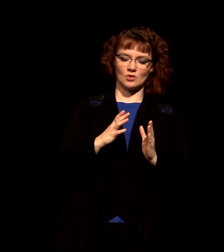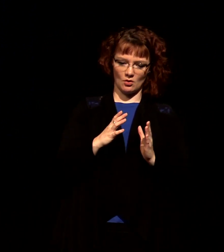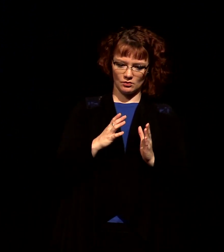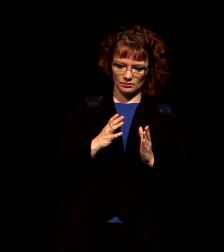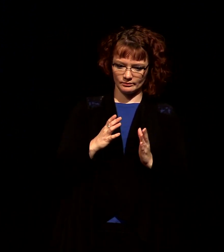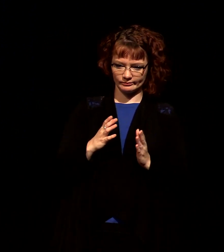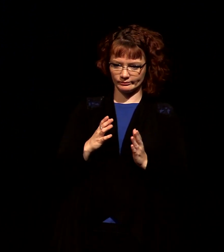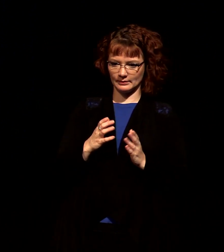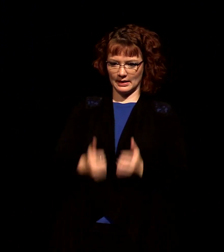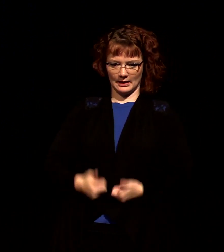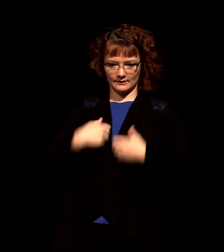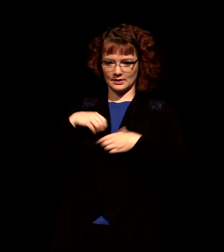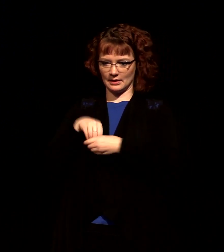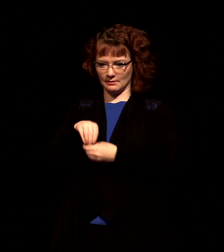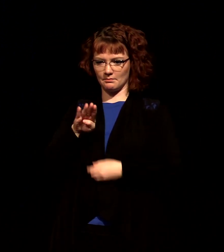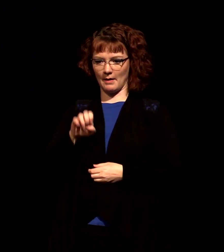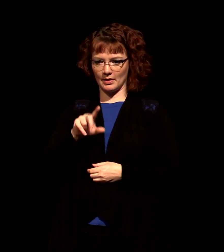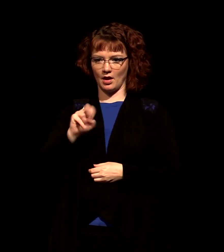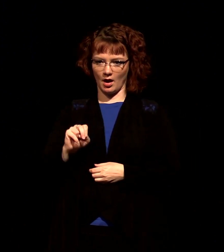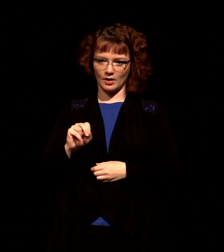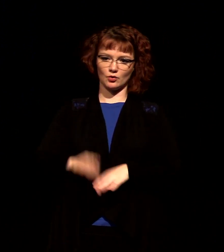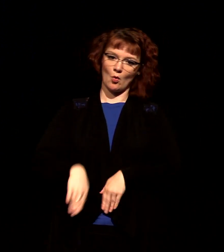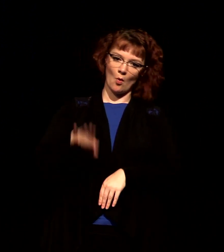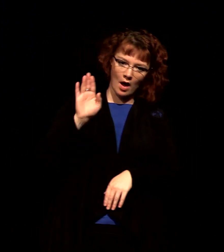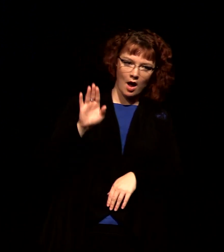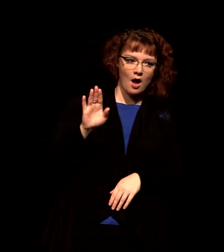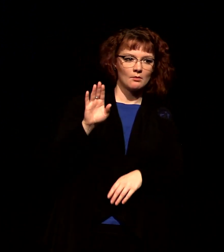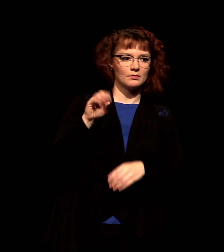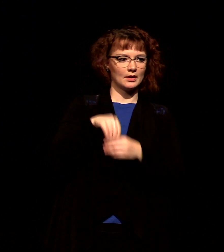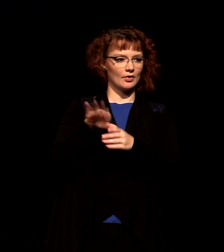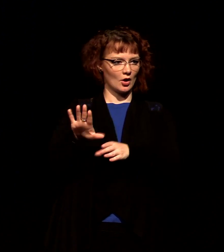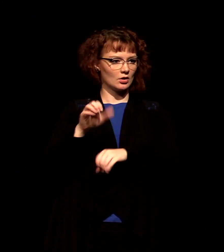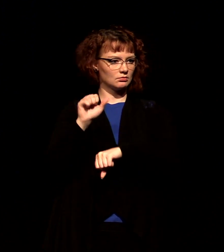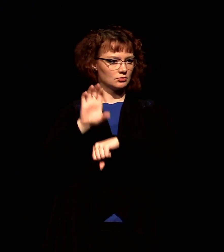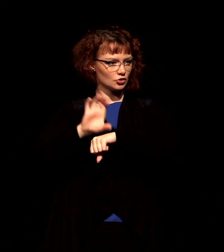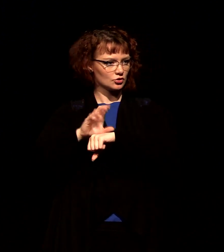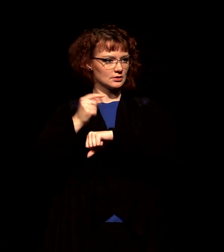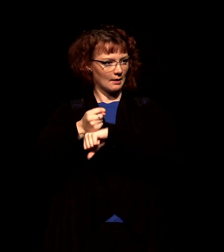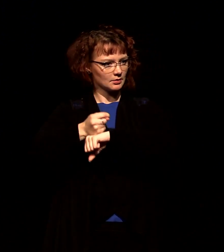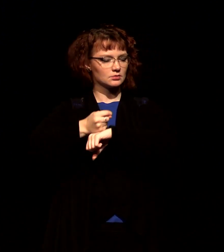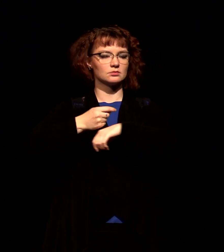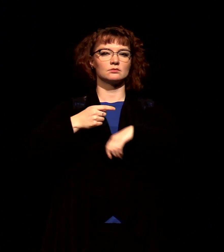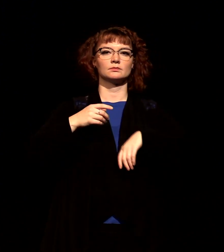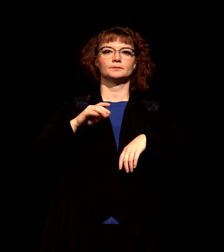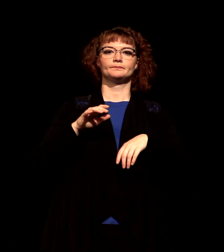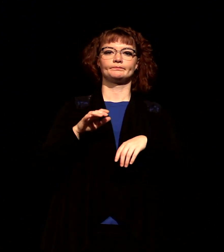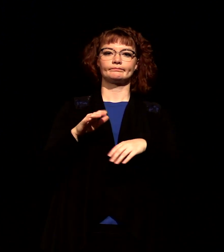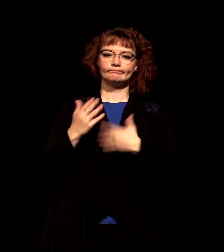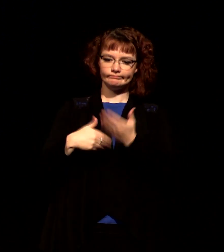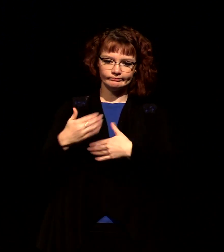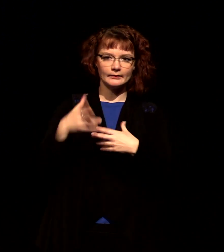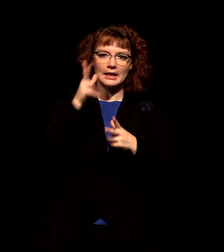the Jewish community that is still now in the synagogues, and he's set a Sabbath, the Sabbath, He listens to stories. His